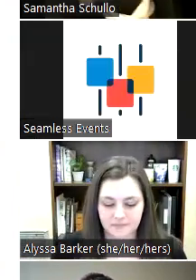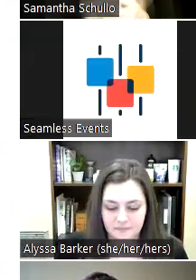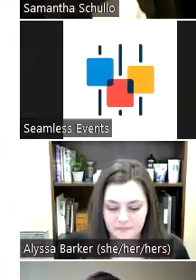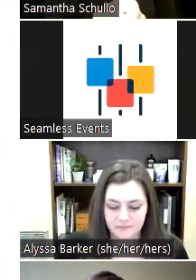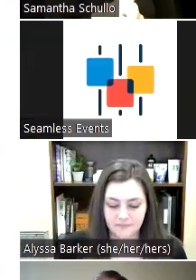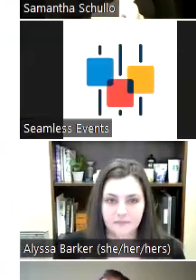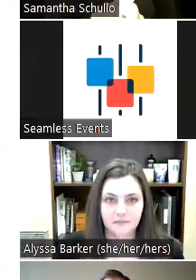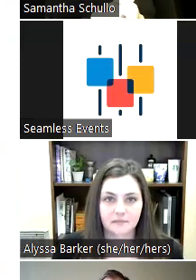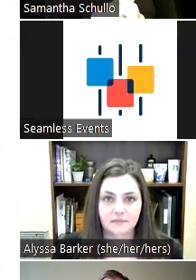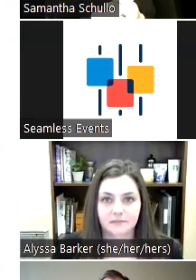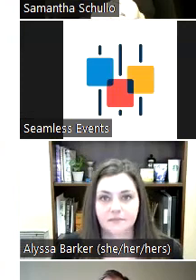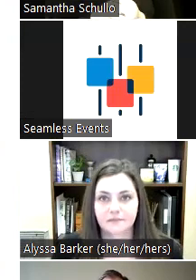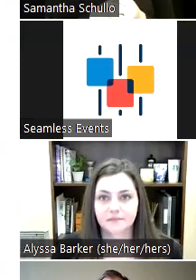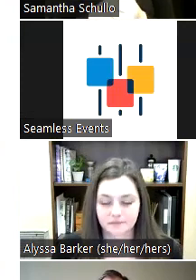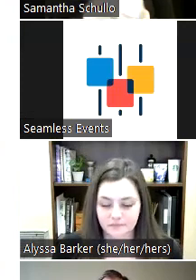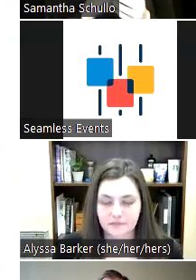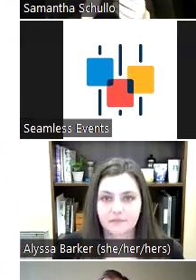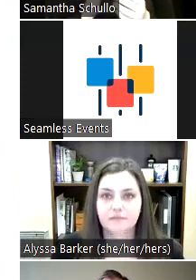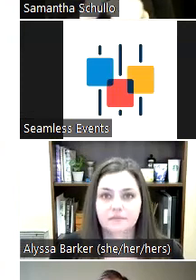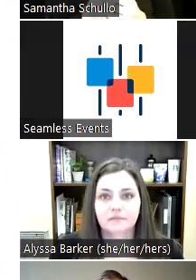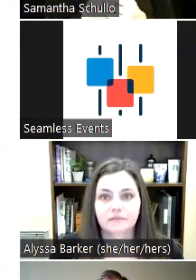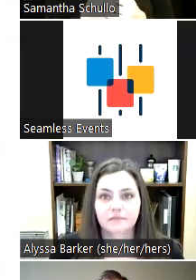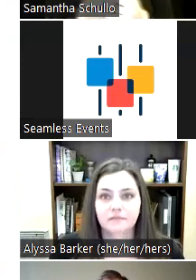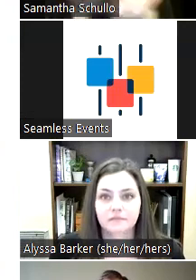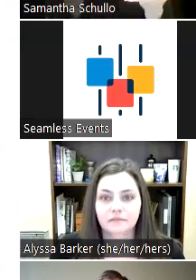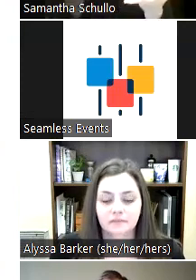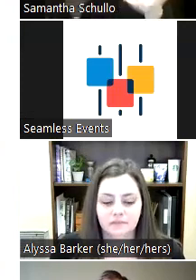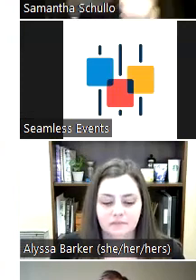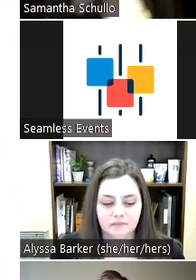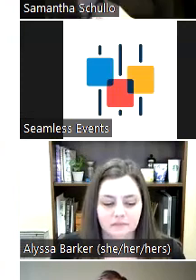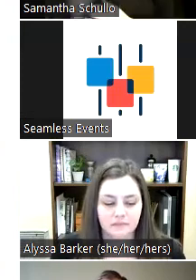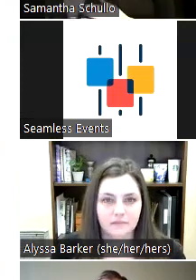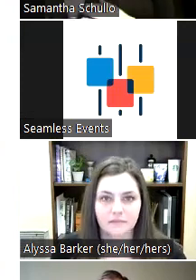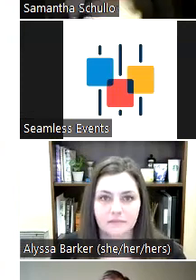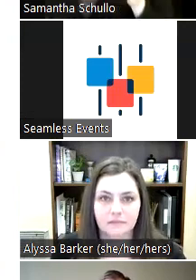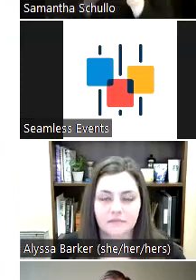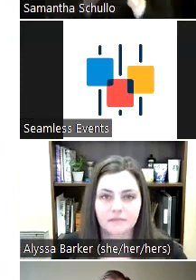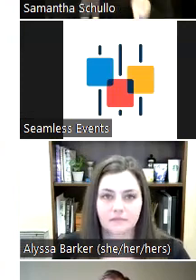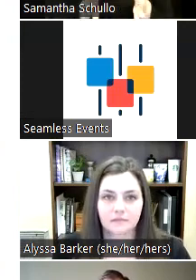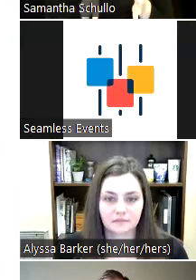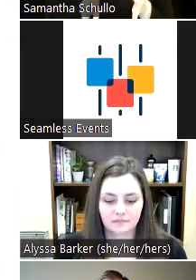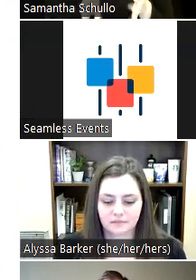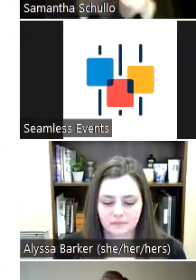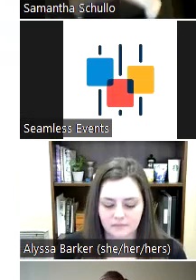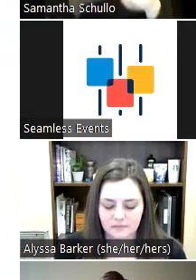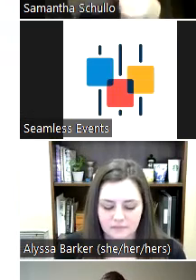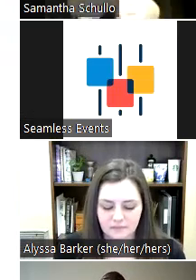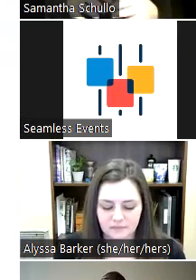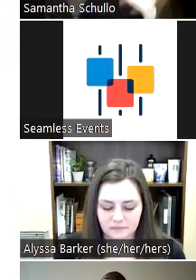after the hour we are waiting for our ASL interpreter who has had to reboot so she is